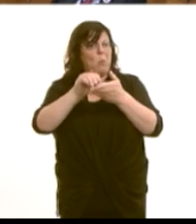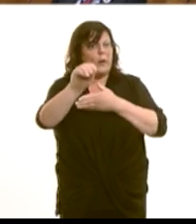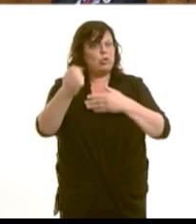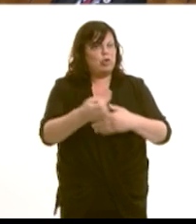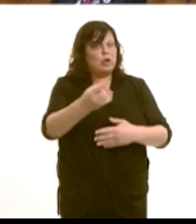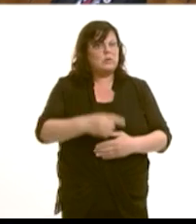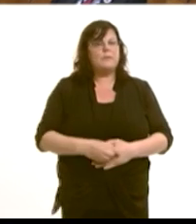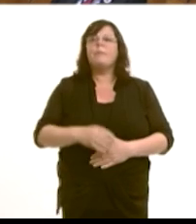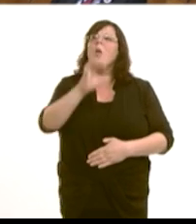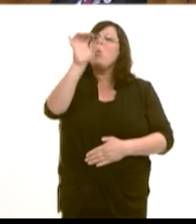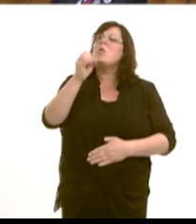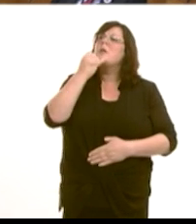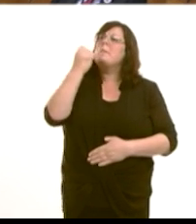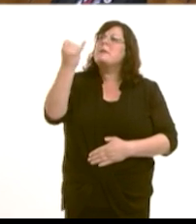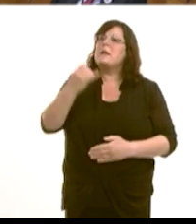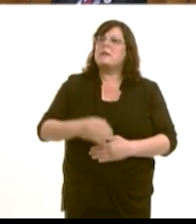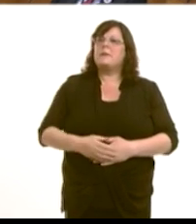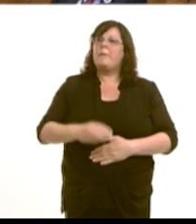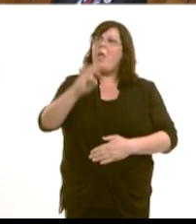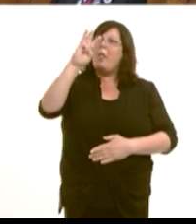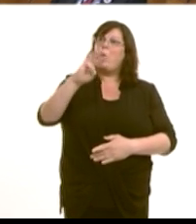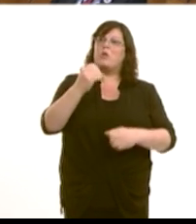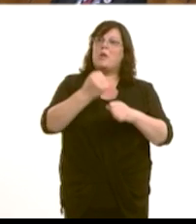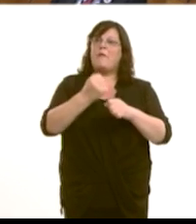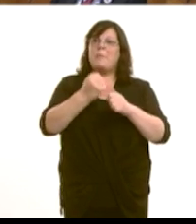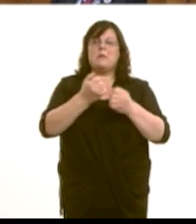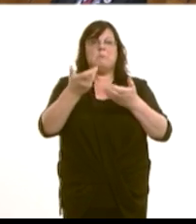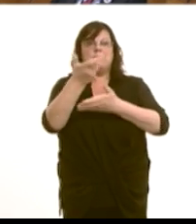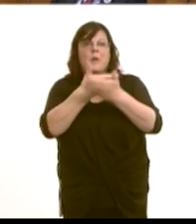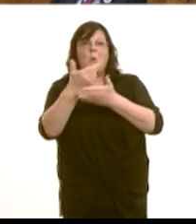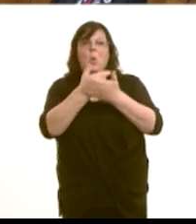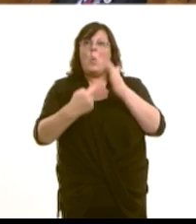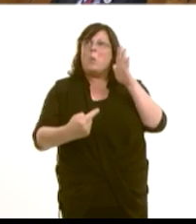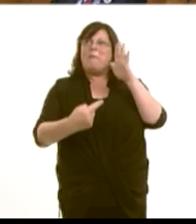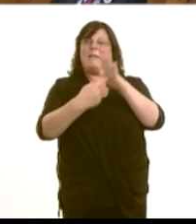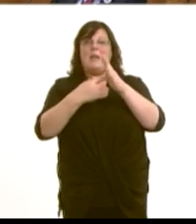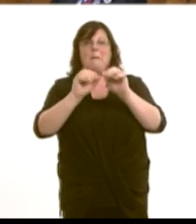Will the First Minister outline any discussions the Welsh Government has had with key anchor companies such as Airbus following the outcome of the EU referendum?